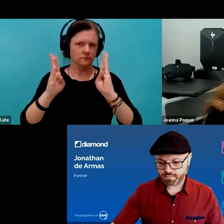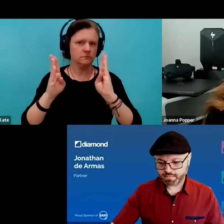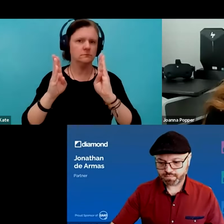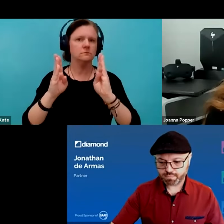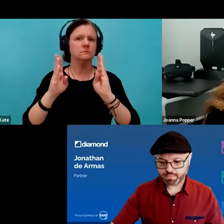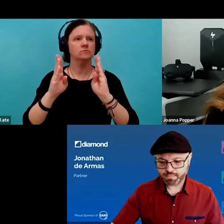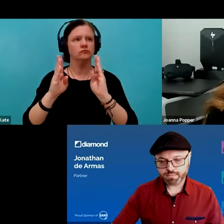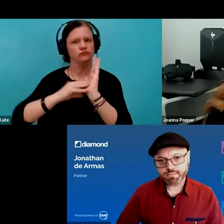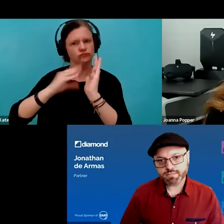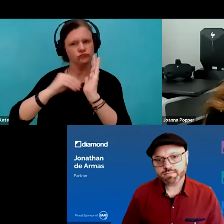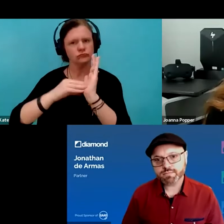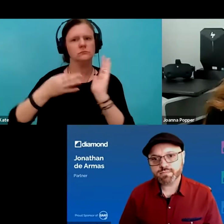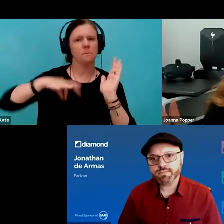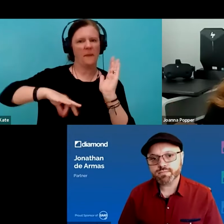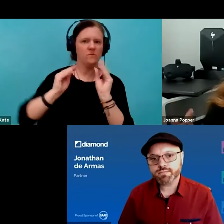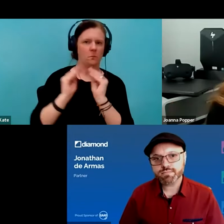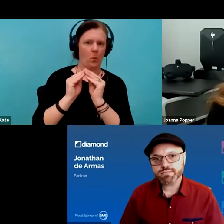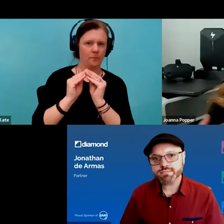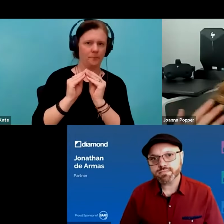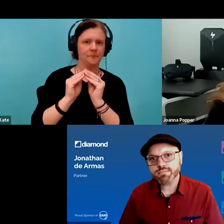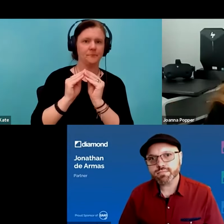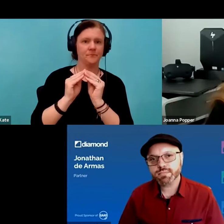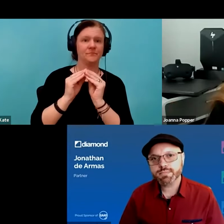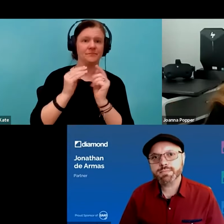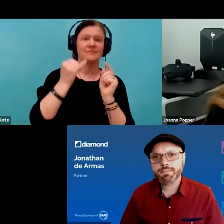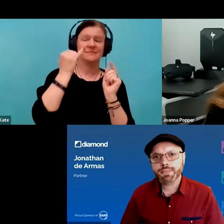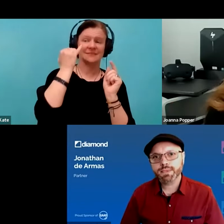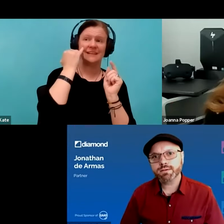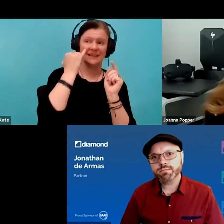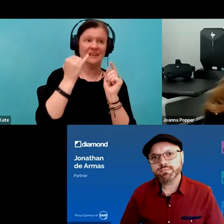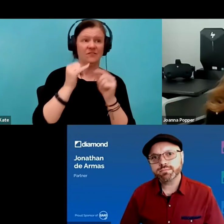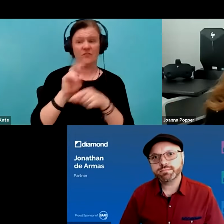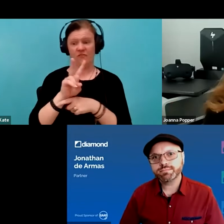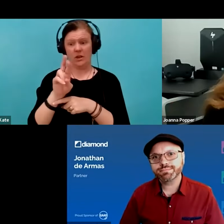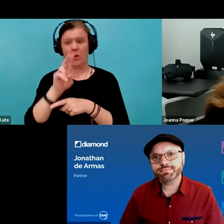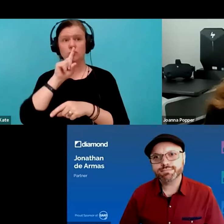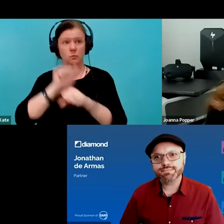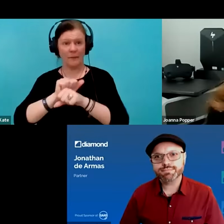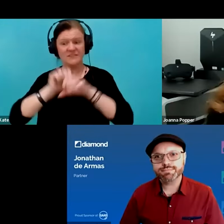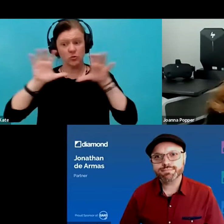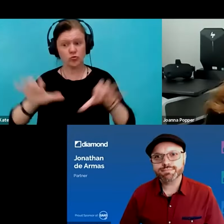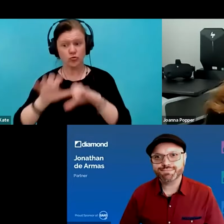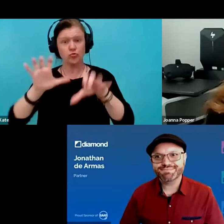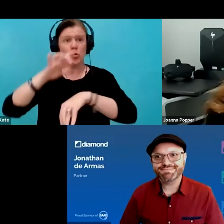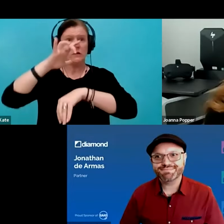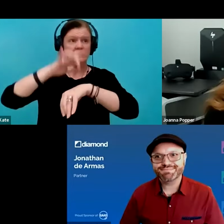Joanna Popper: On average, when you when you do an experience which in virtual reality you have that experience of doing something of interacting with it.